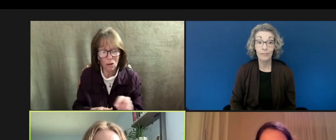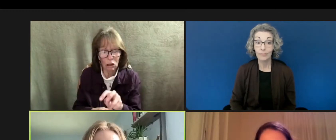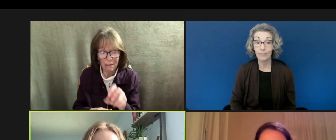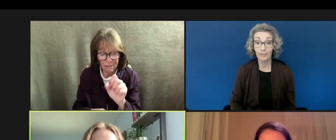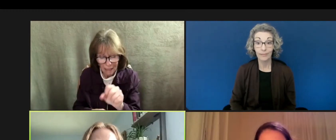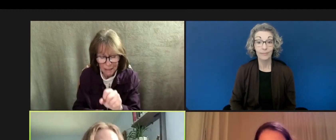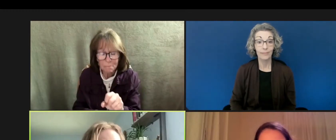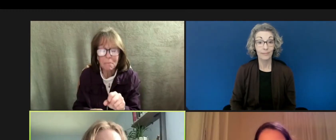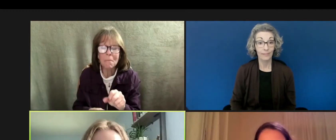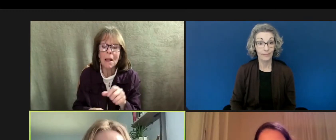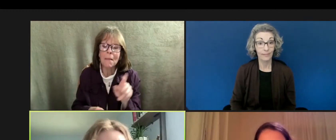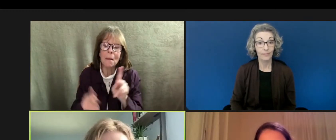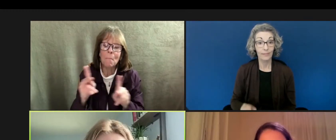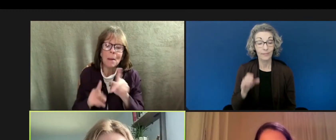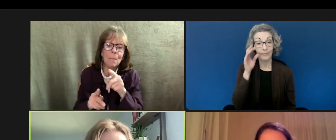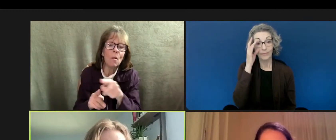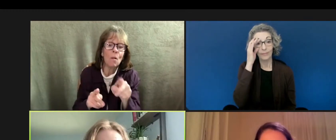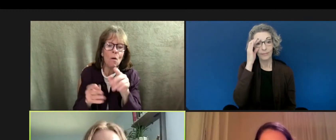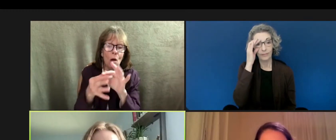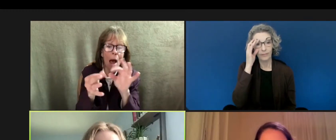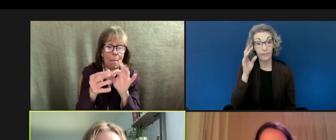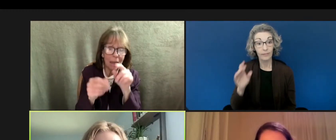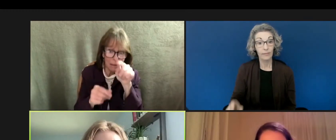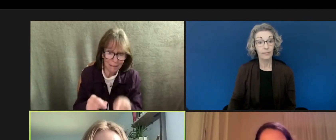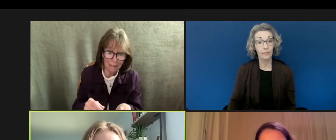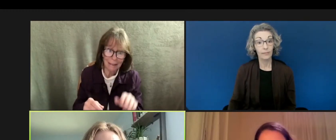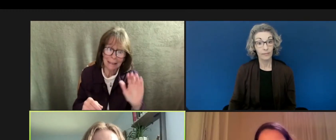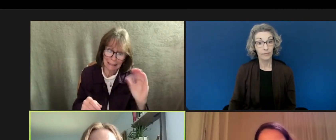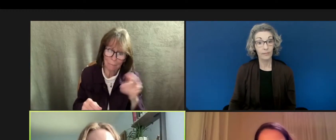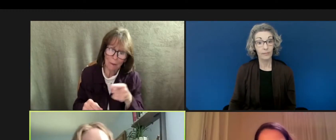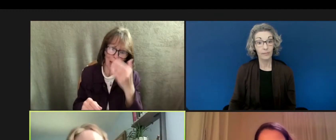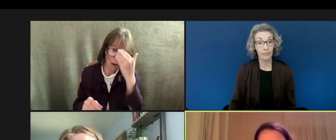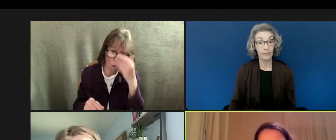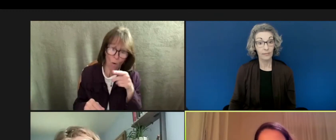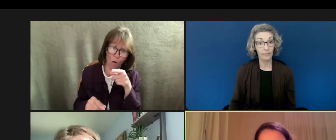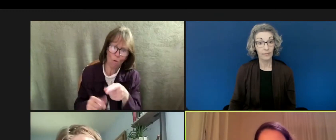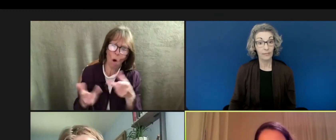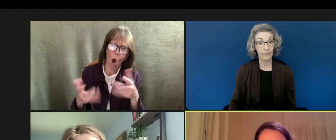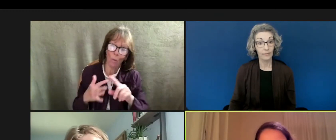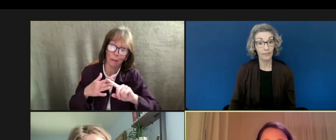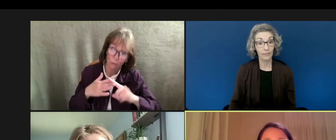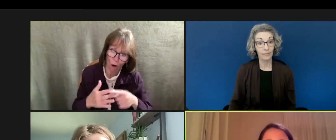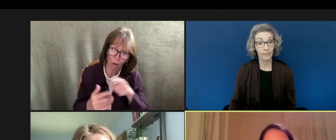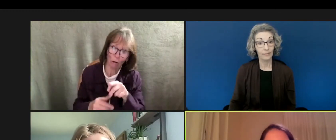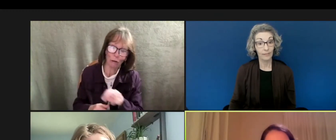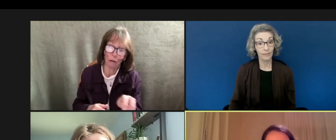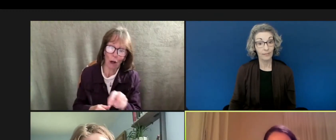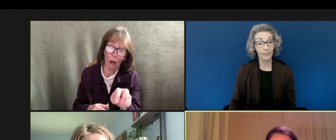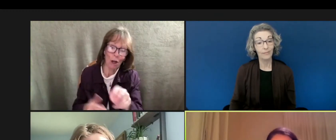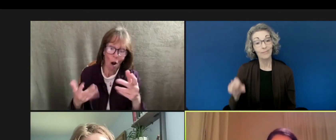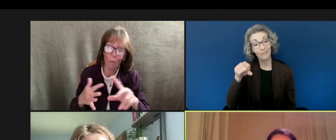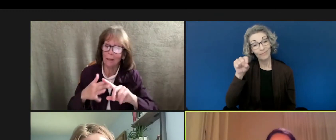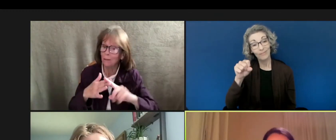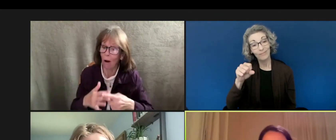you're already on that journey. You've taken the first step. Yeah. >> Thank you so much, Angela. Yeah, thank you so- >> Great to talk with you guys. Much, thanks.